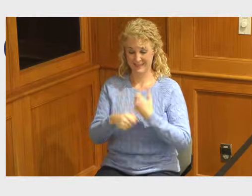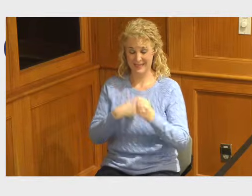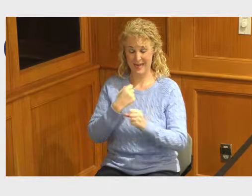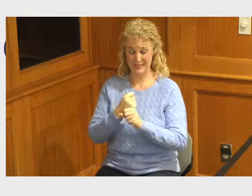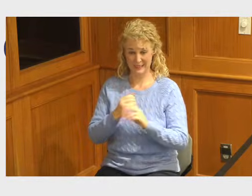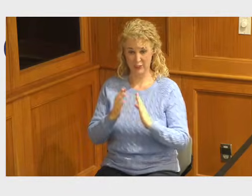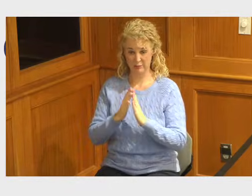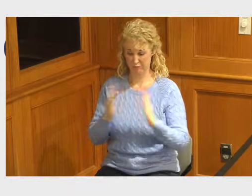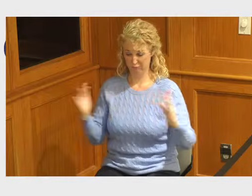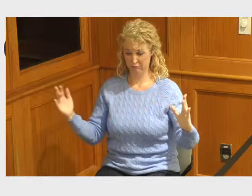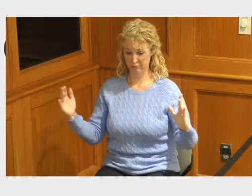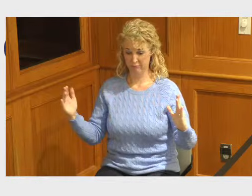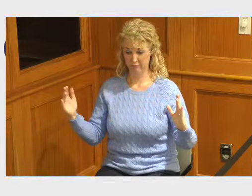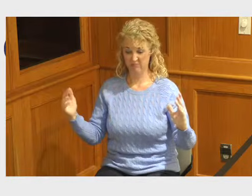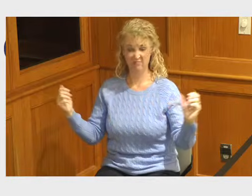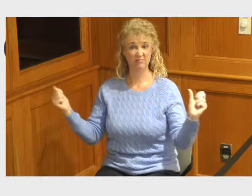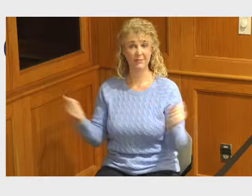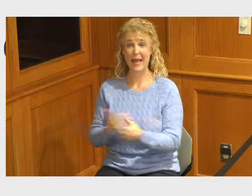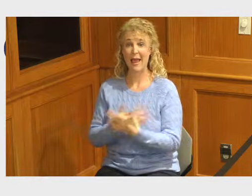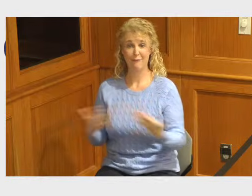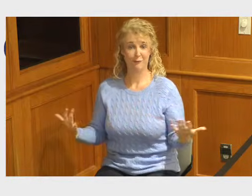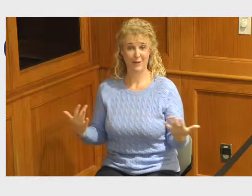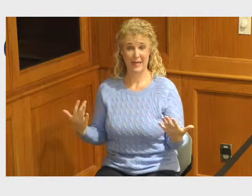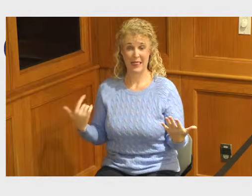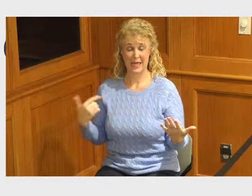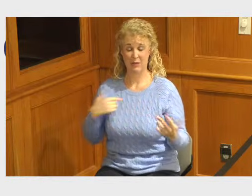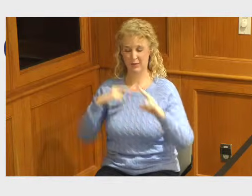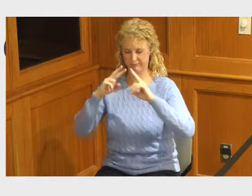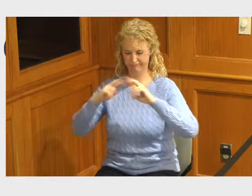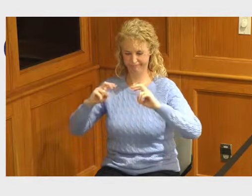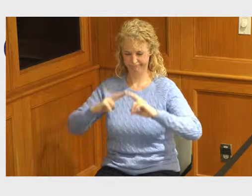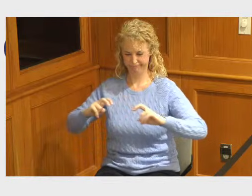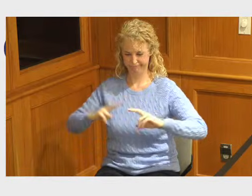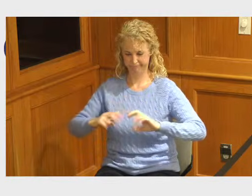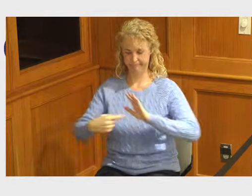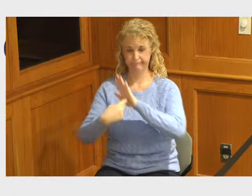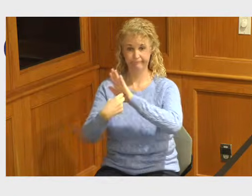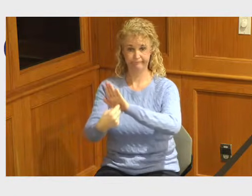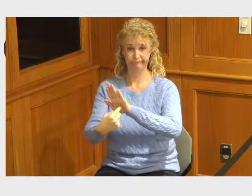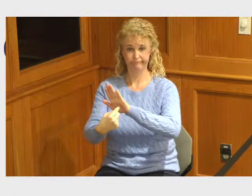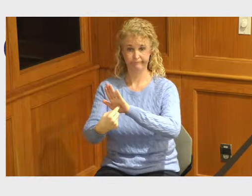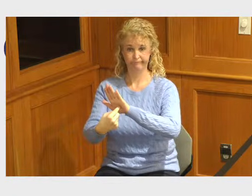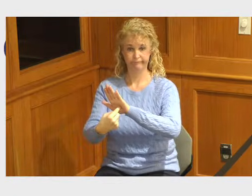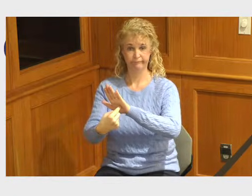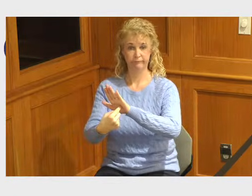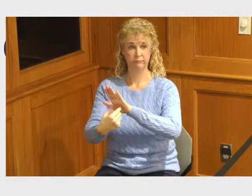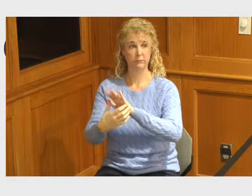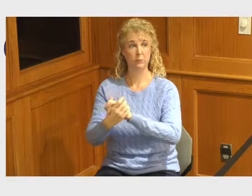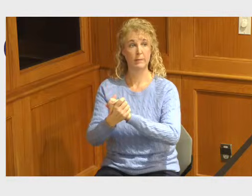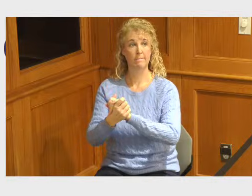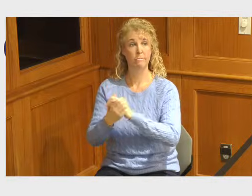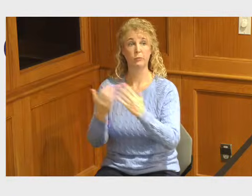back through that across everything we do. and I think again the idea is we're we're helping to